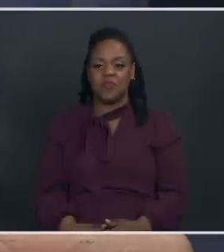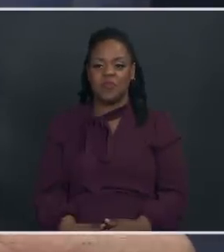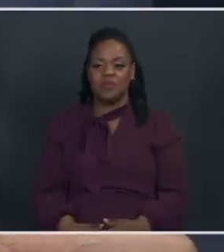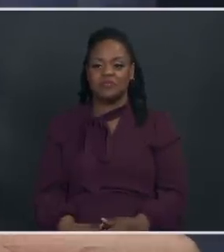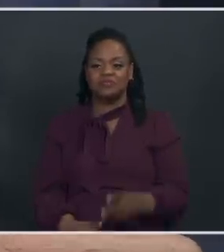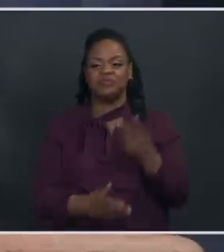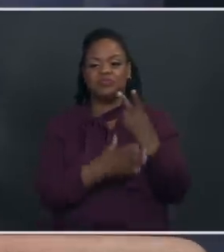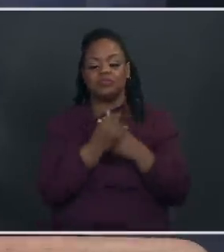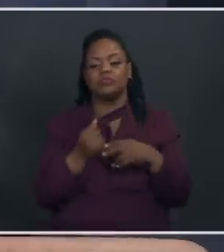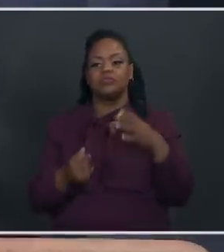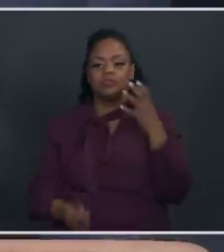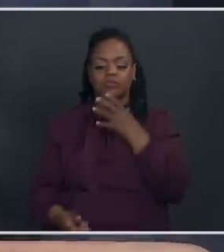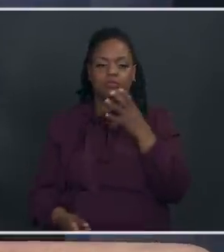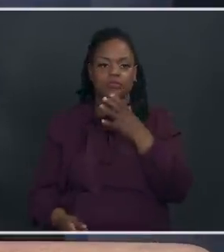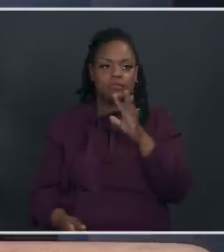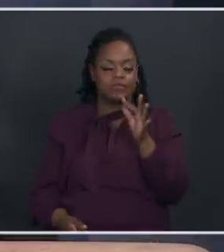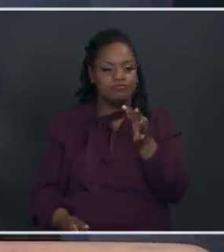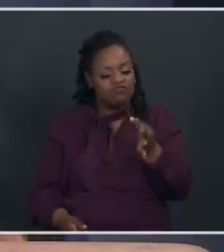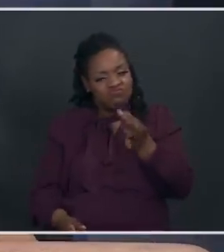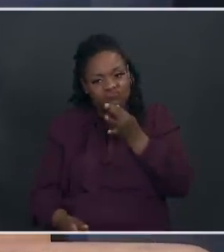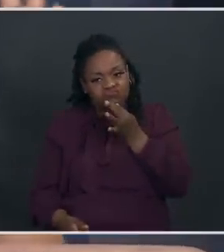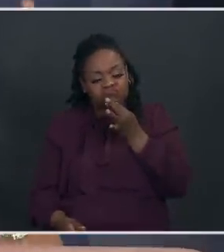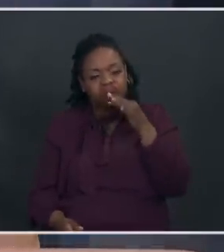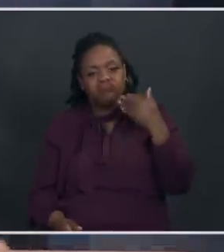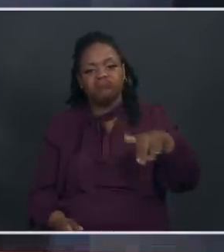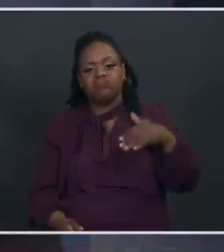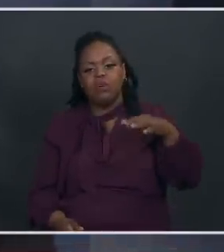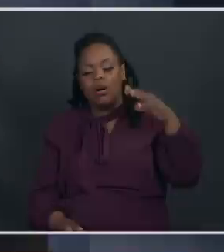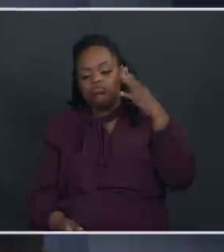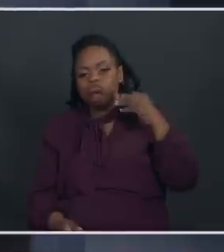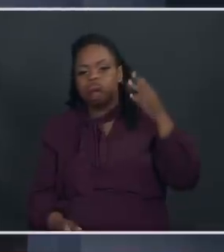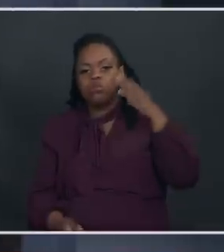and passionate and tenacious, having worked with both of them in the past.